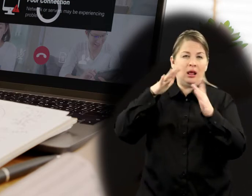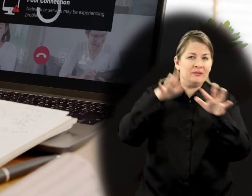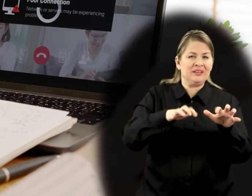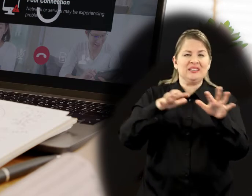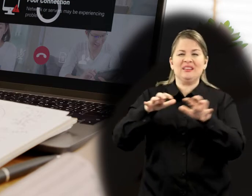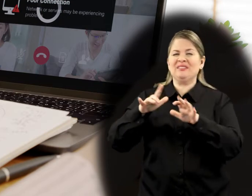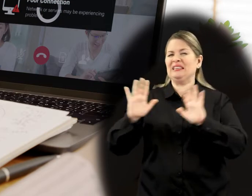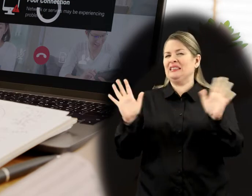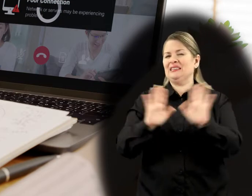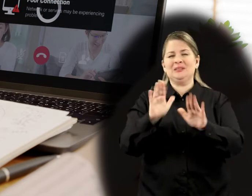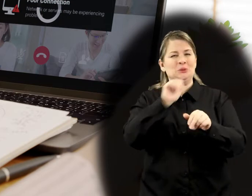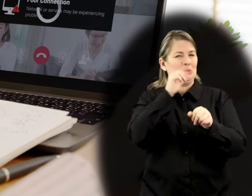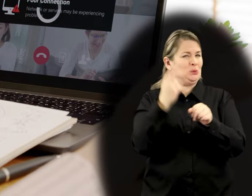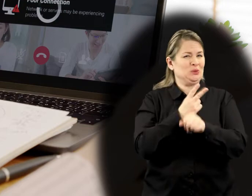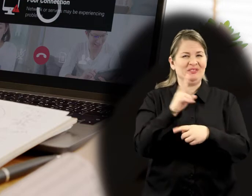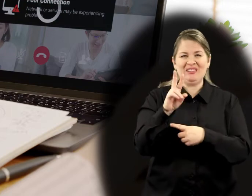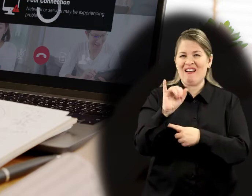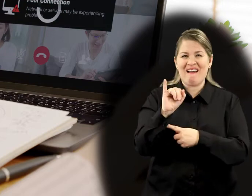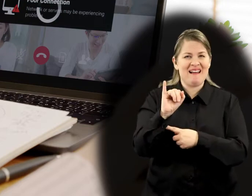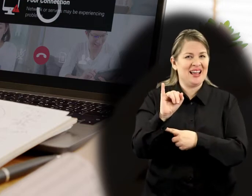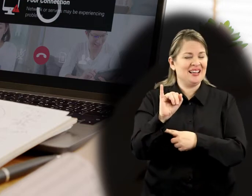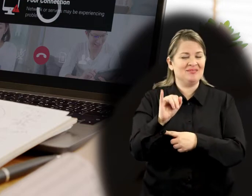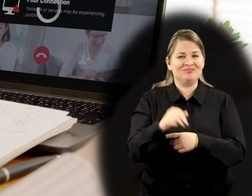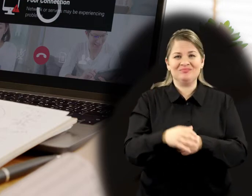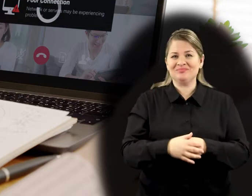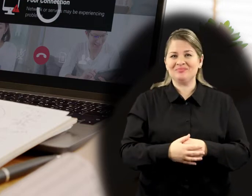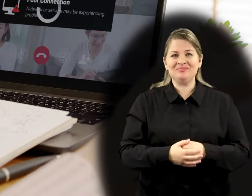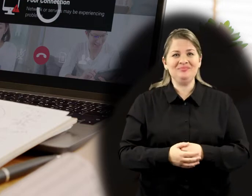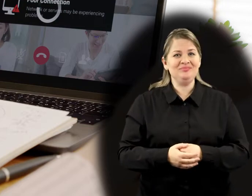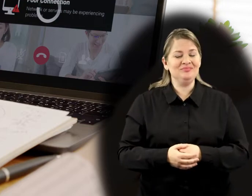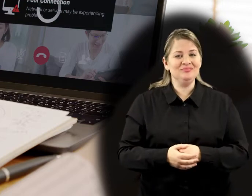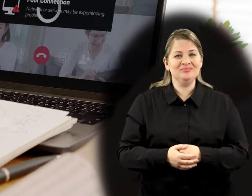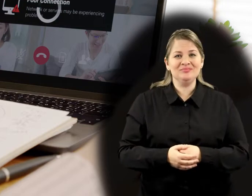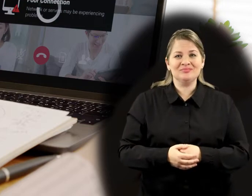or the internet connection is not stable.